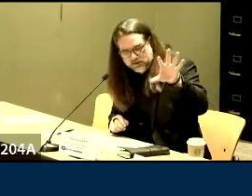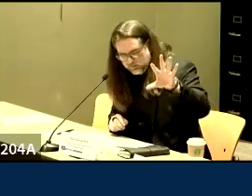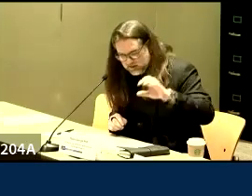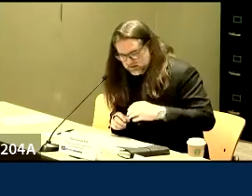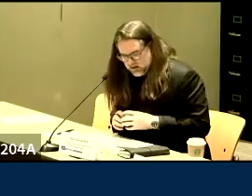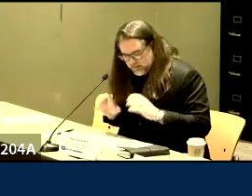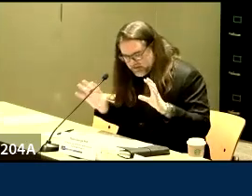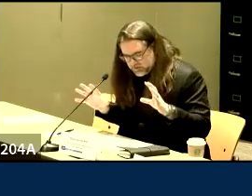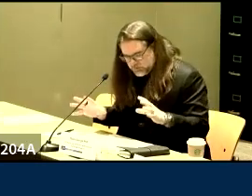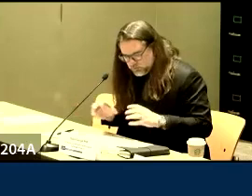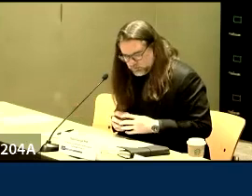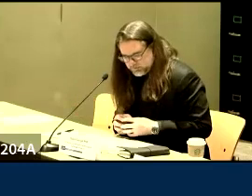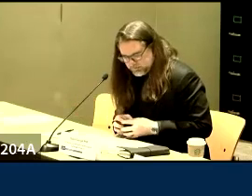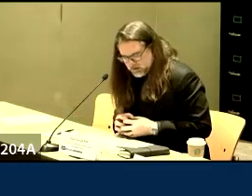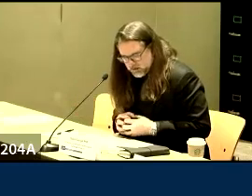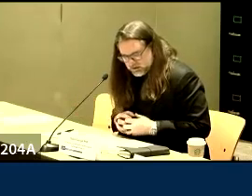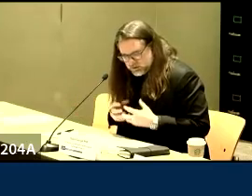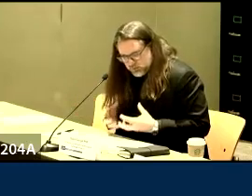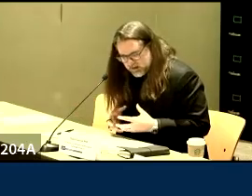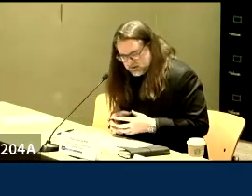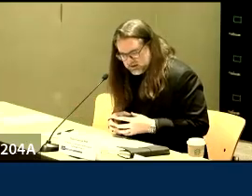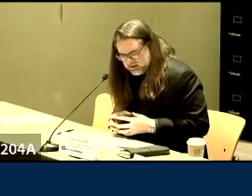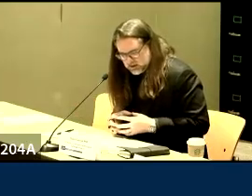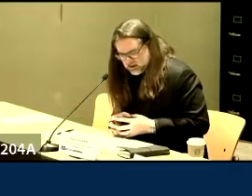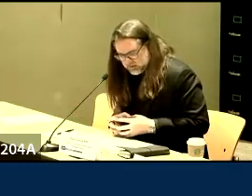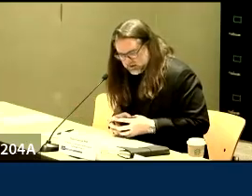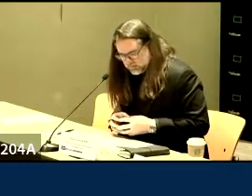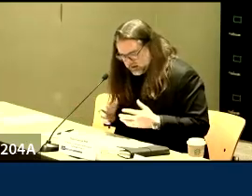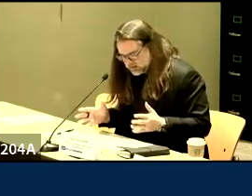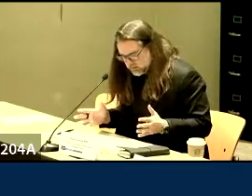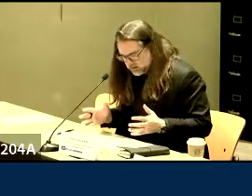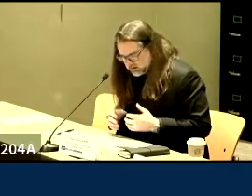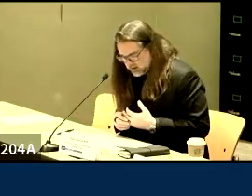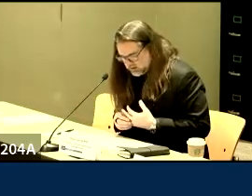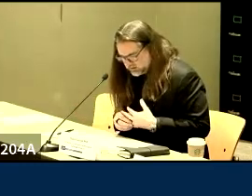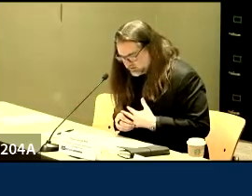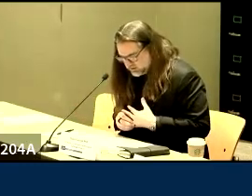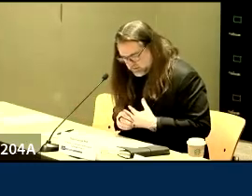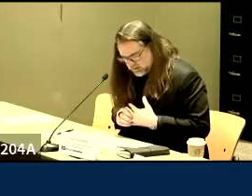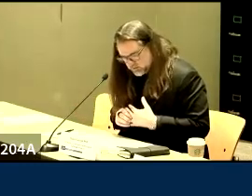In the middle bucket, better tools. To translate these complex forecasting models and analytics for decision makers